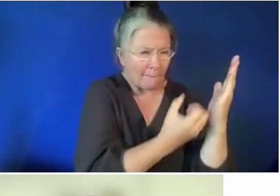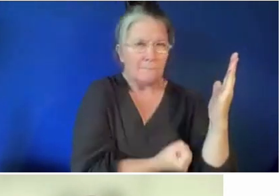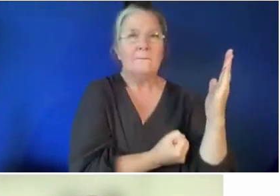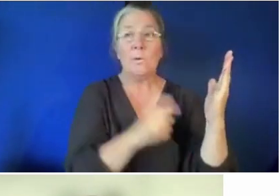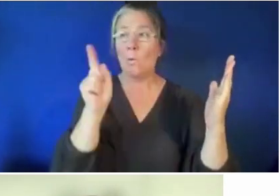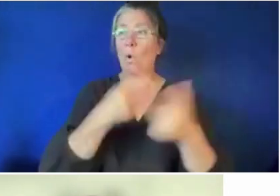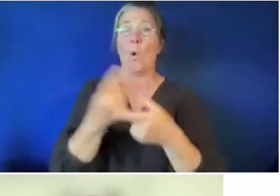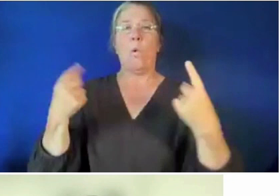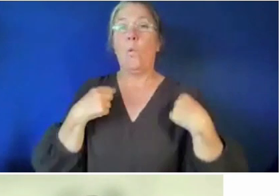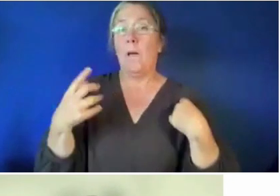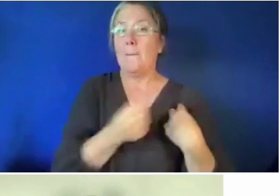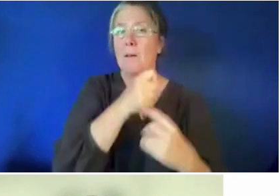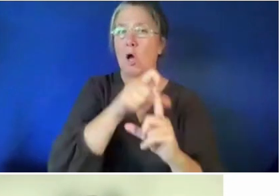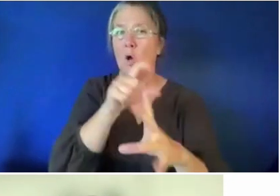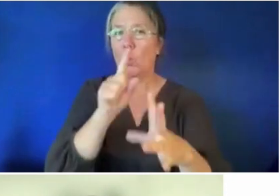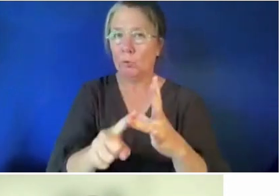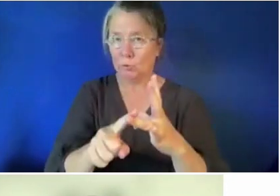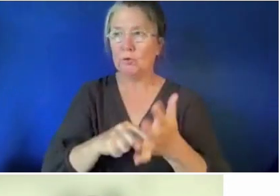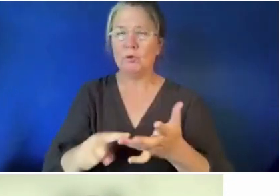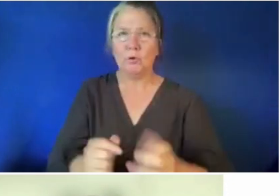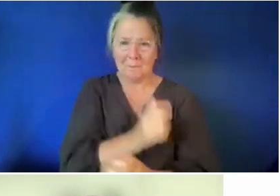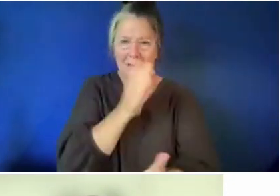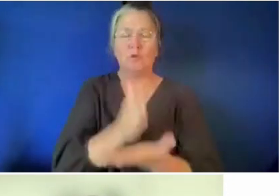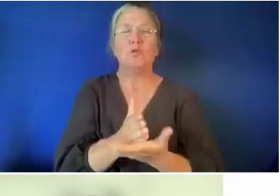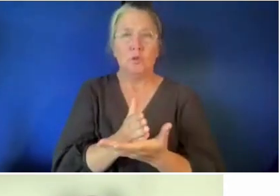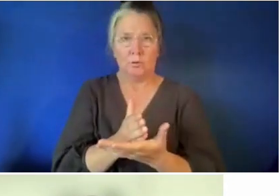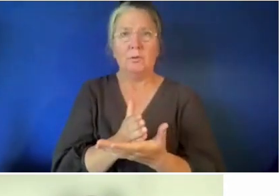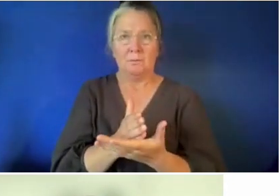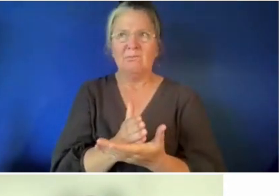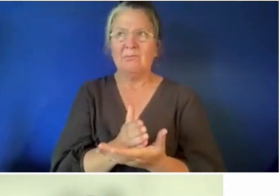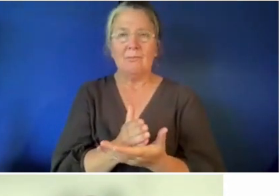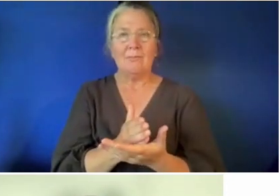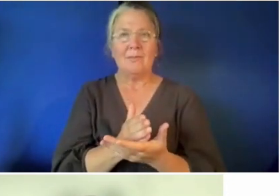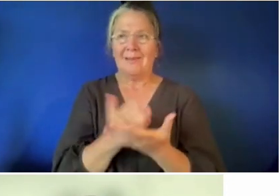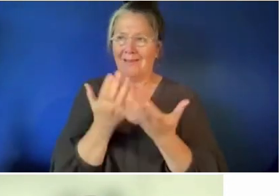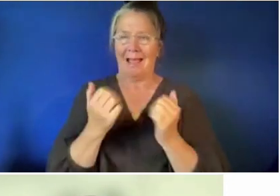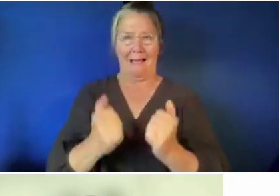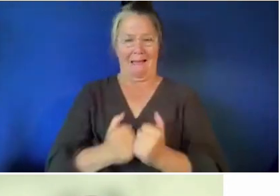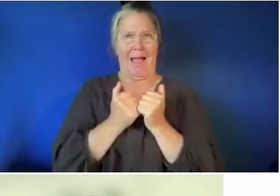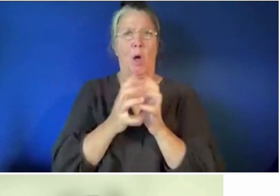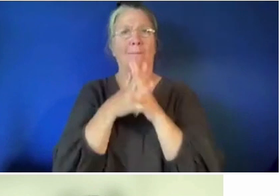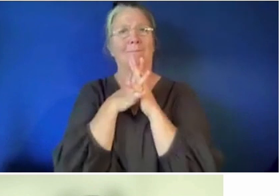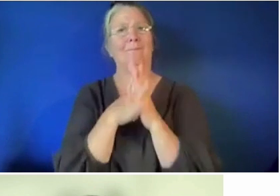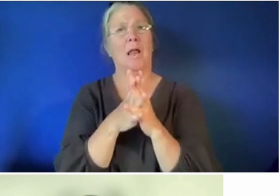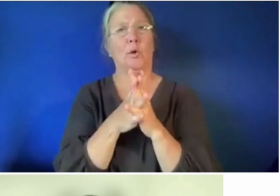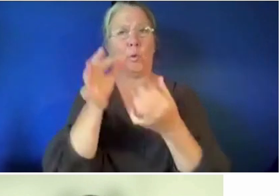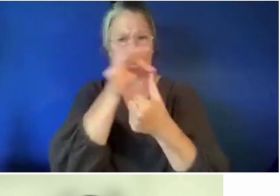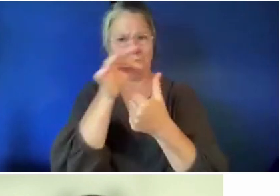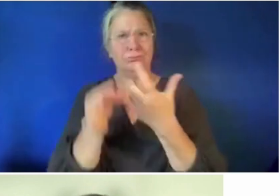to reinforce, I think, the enduring values that are codified in the APS values around exactly these things.